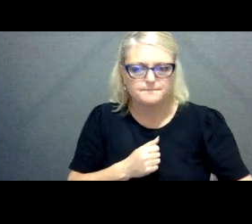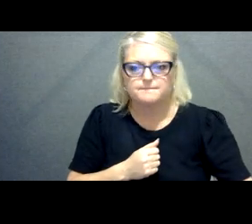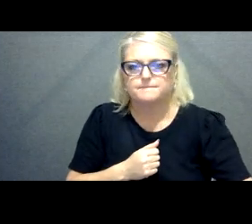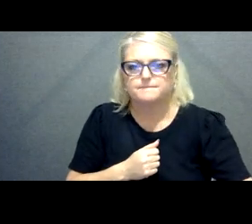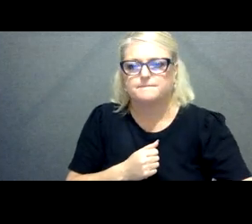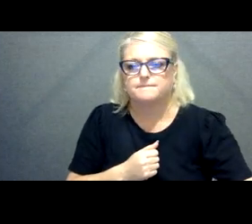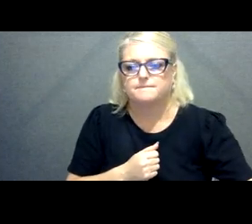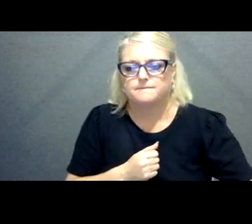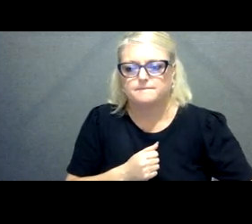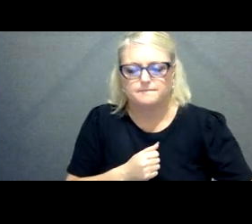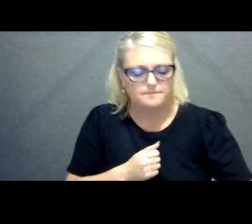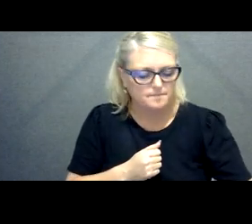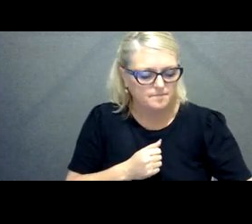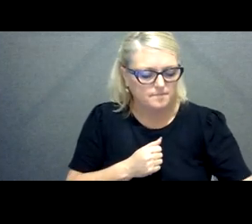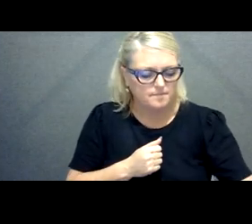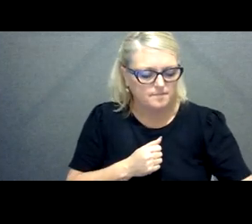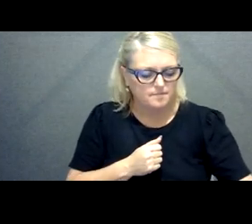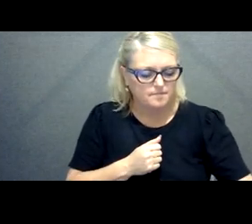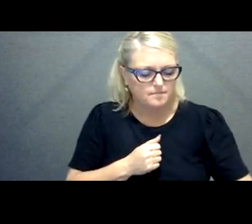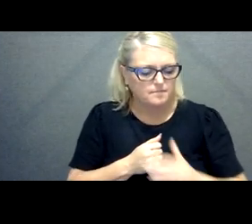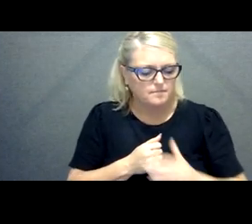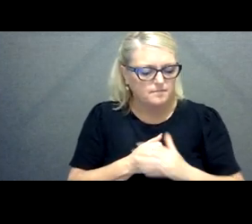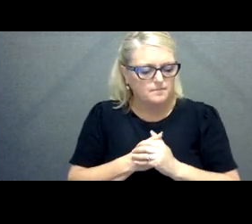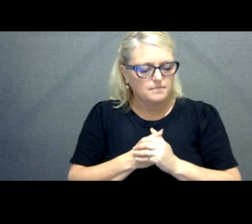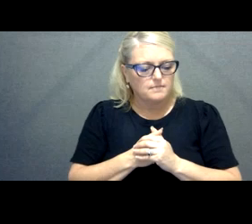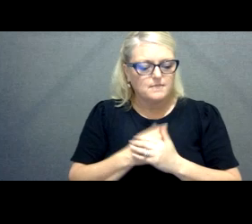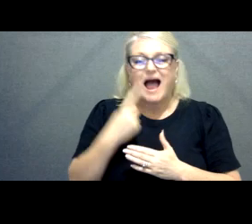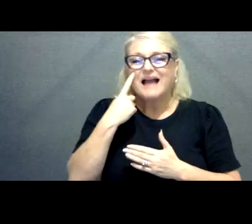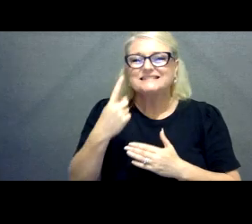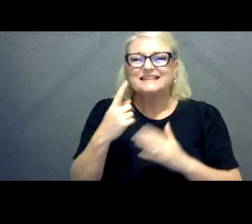contact details and the numbers and everything I'm at last page of the slide so that's probably